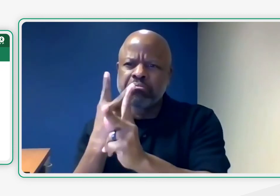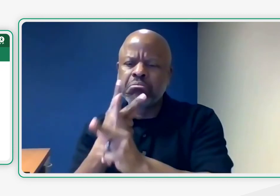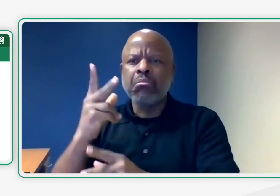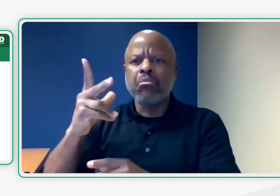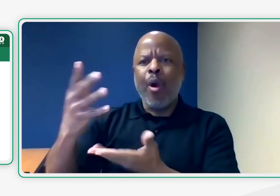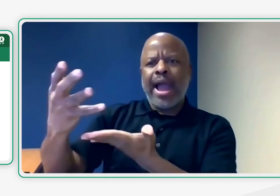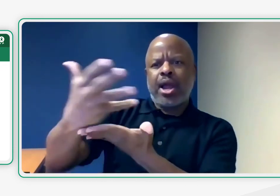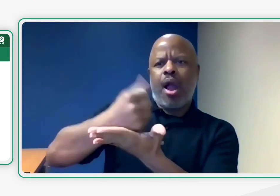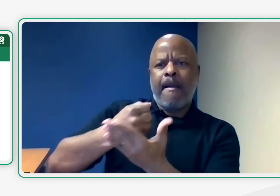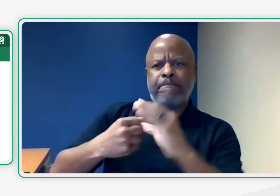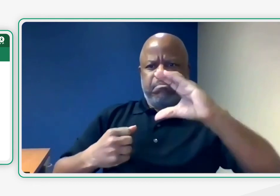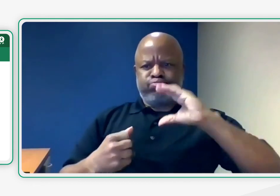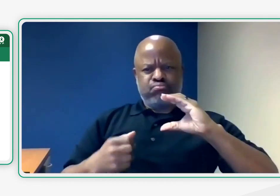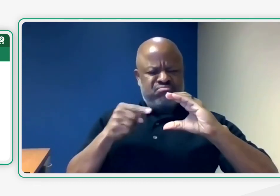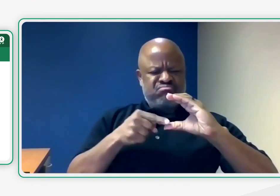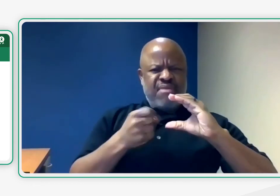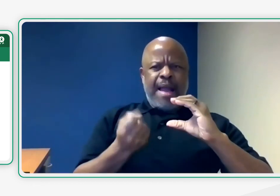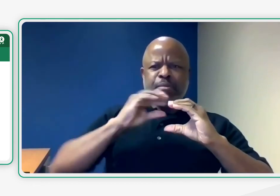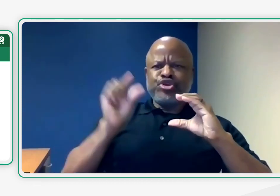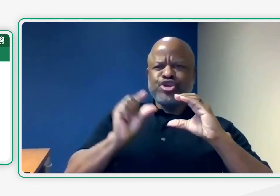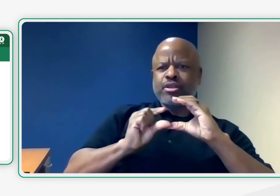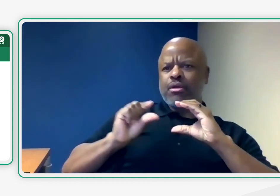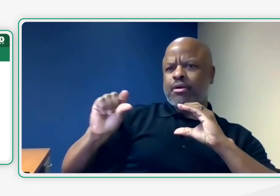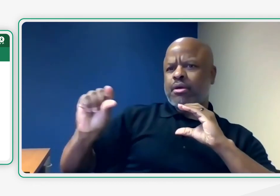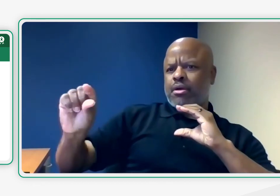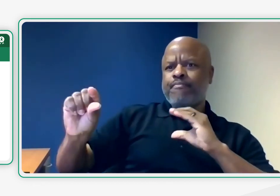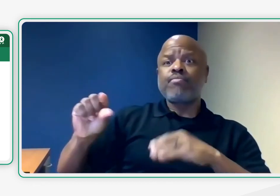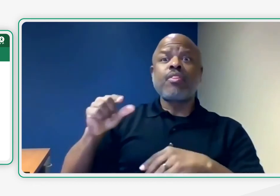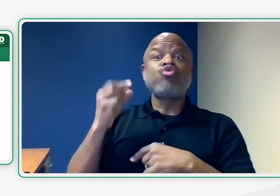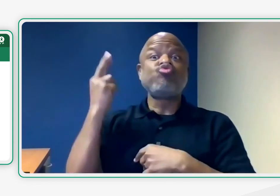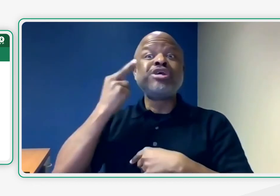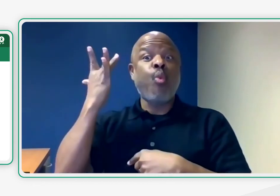In the financial world, advisors calculate the amount of income that you receive